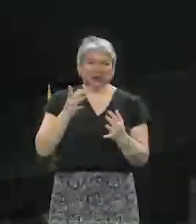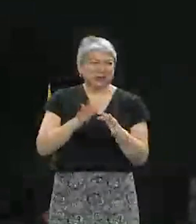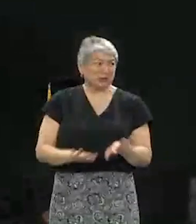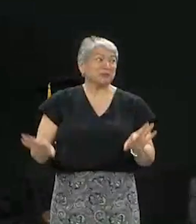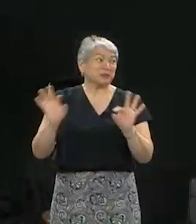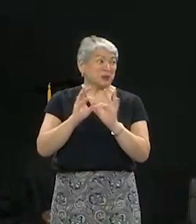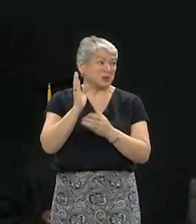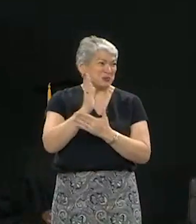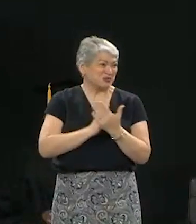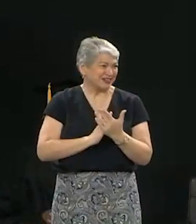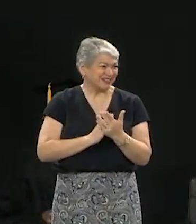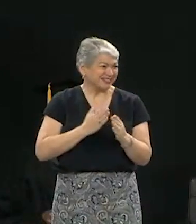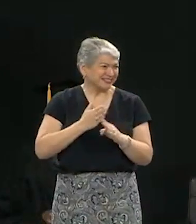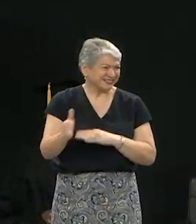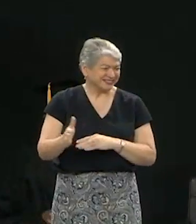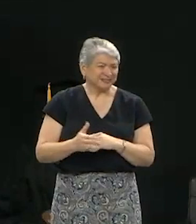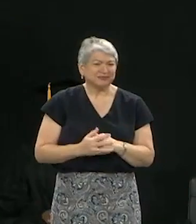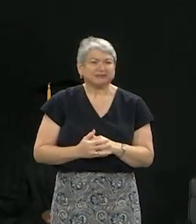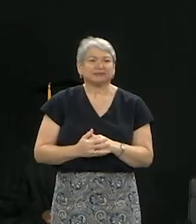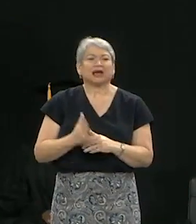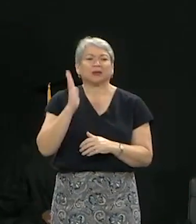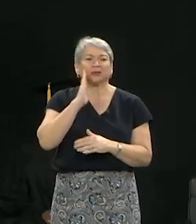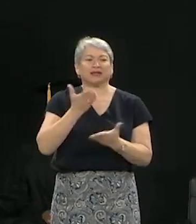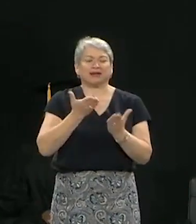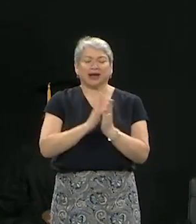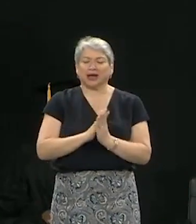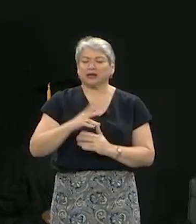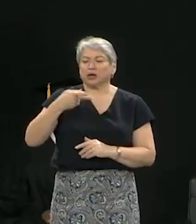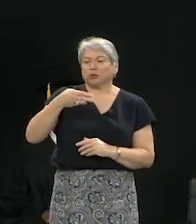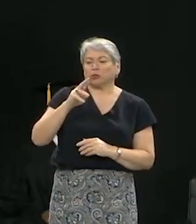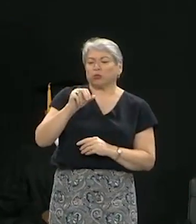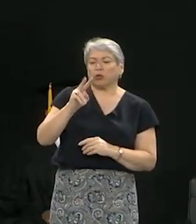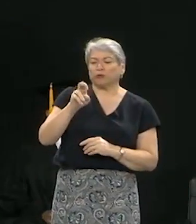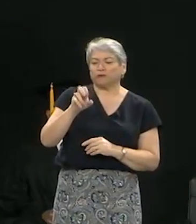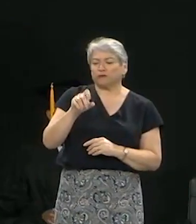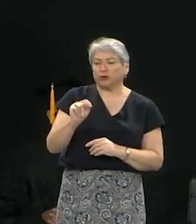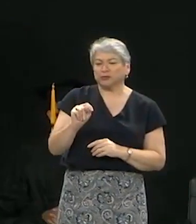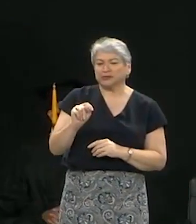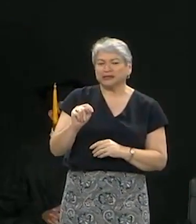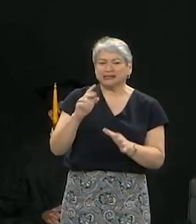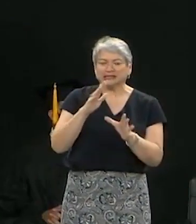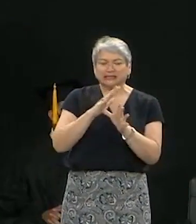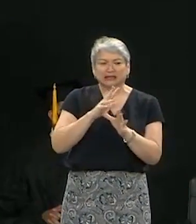At this time, I will ask our Provost and Senior Vice President for Academic Affairs,